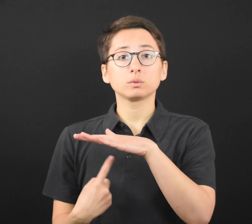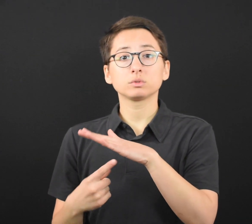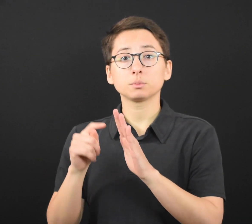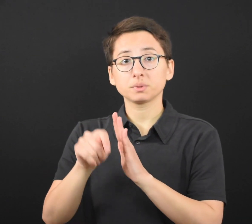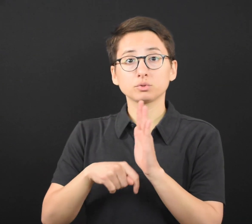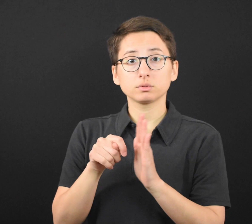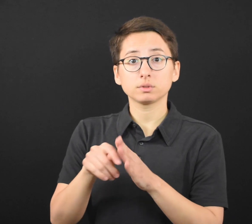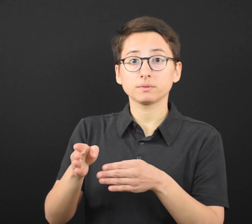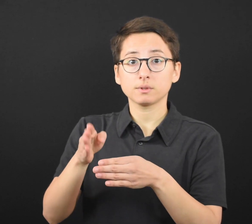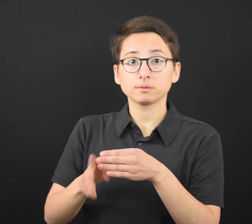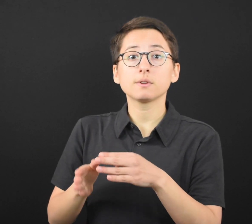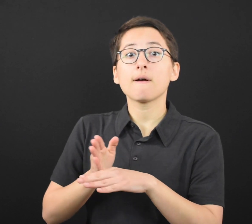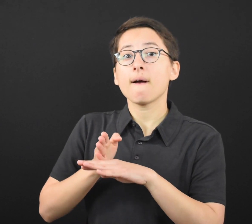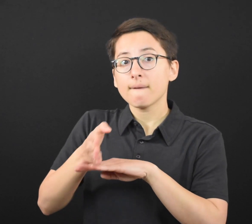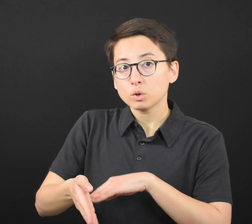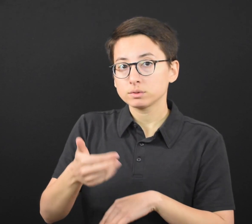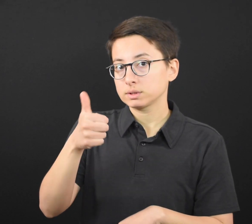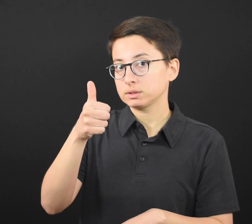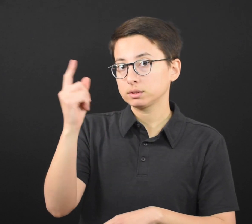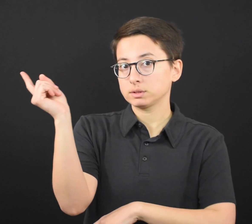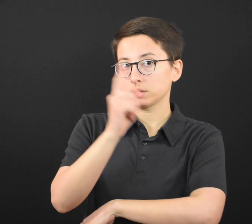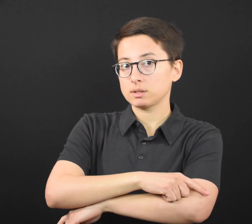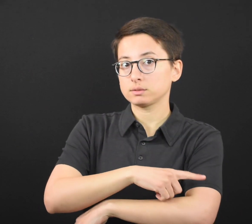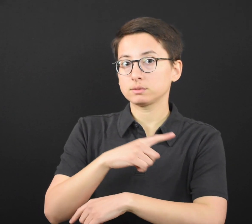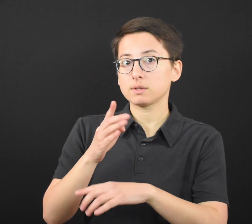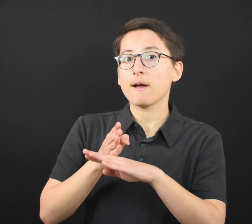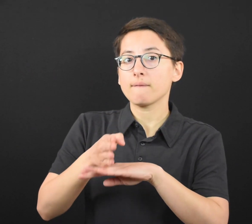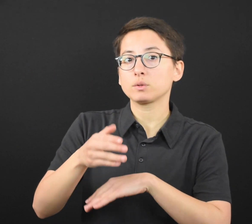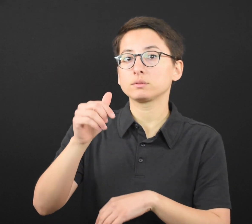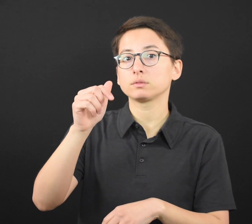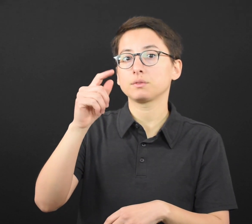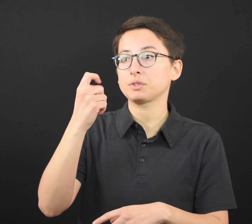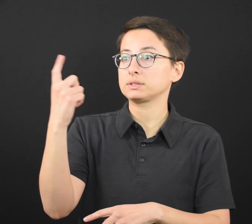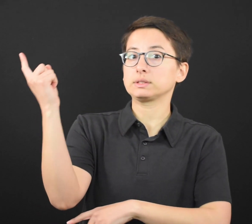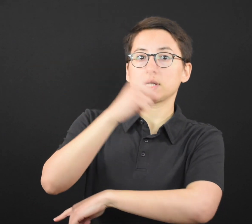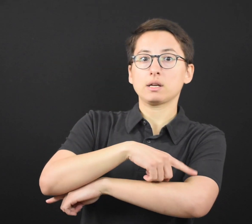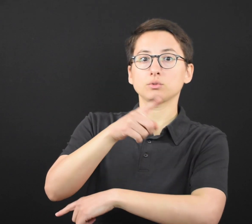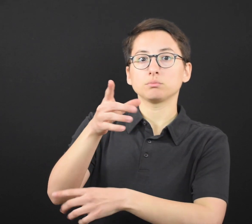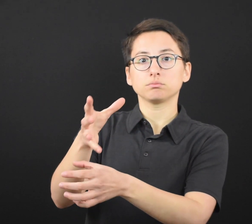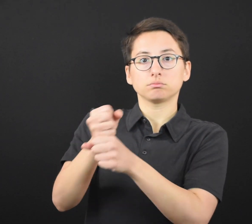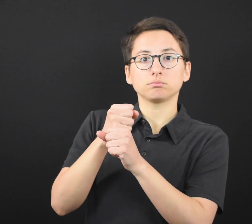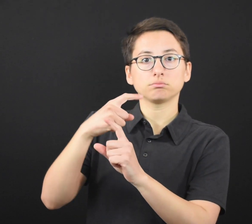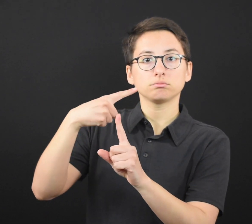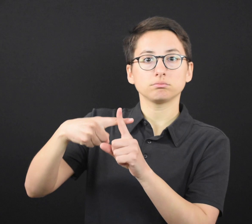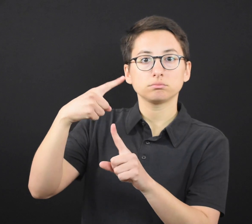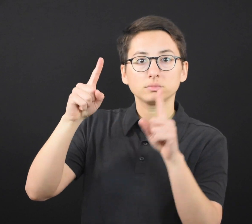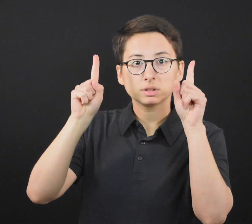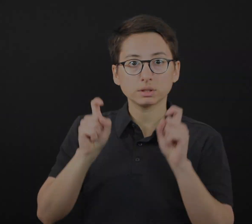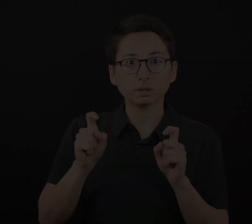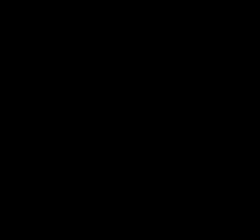○ 10 days have passed since the date of your positive COVID-19 test